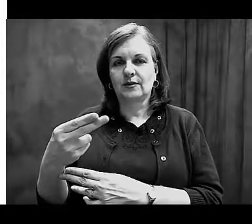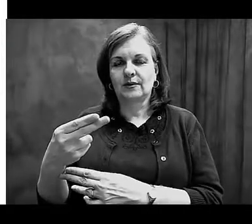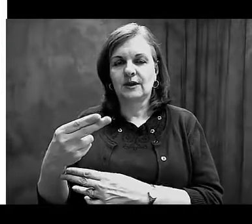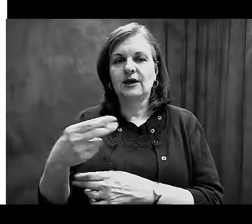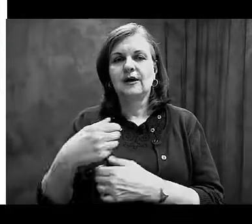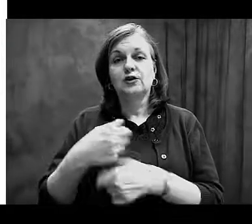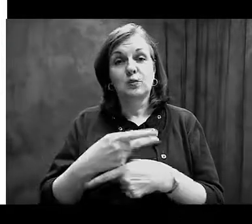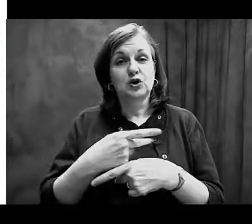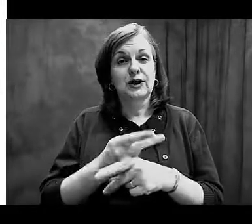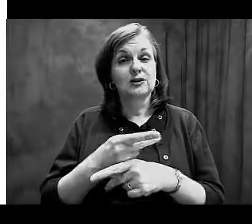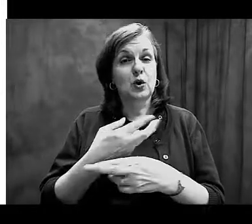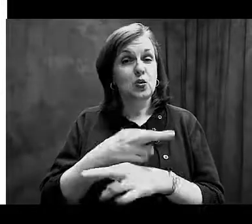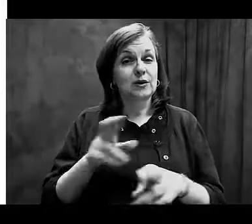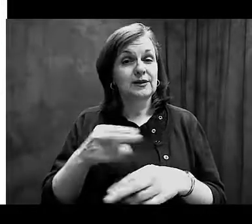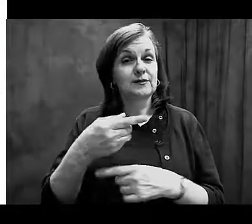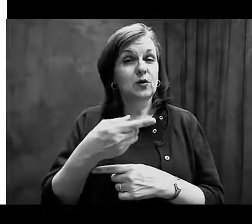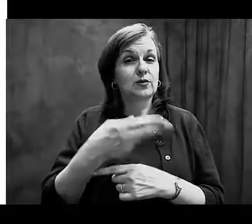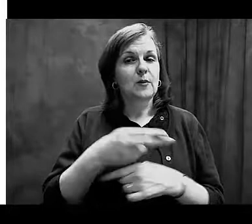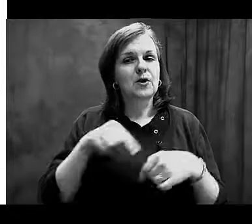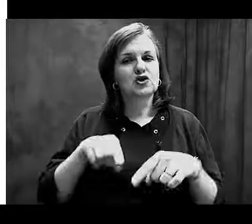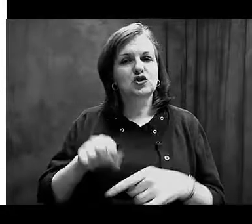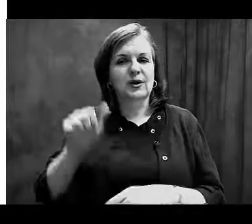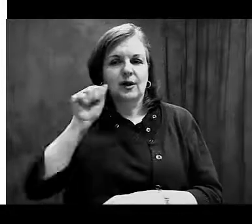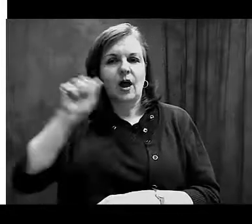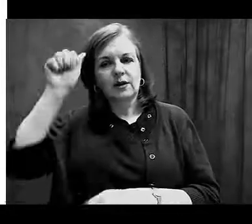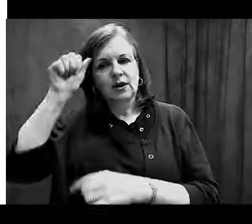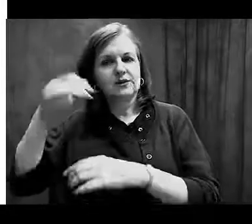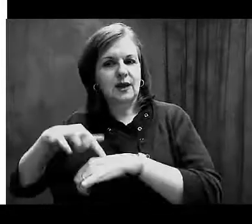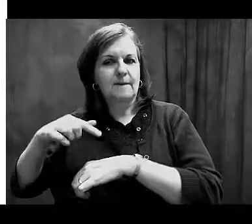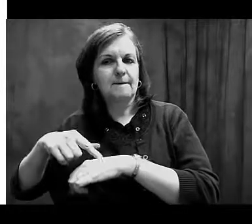so the production or release of growth hormone actually during adulthood